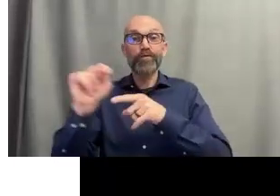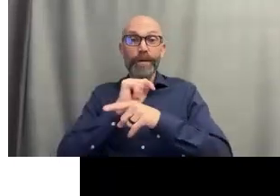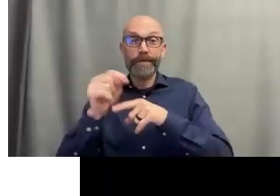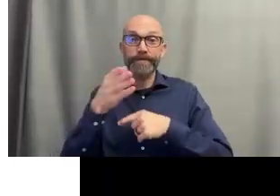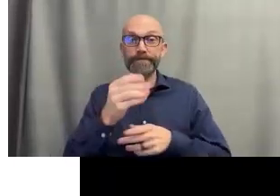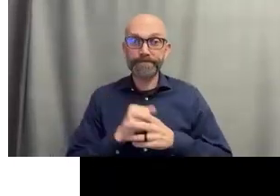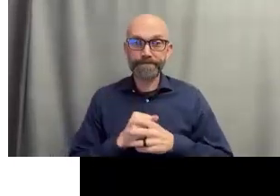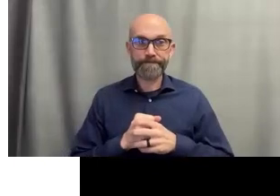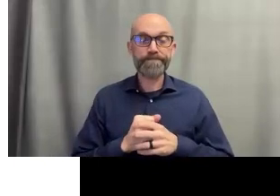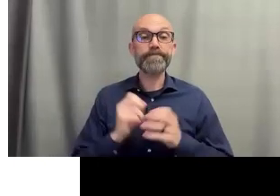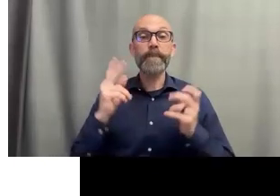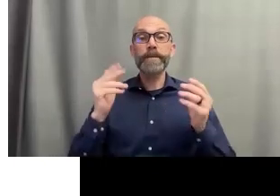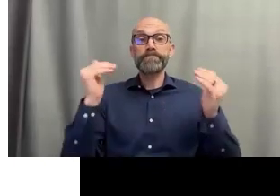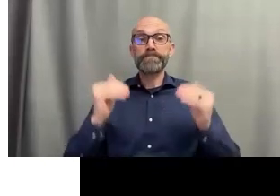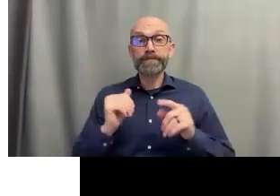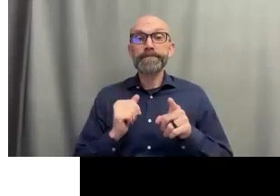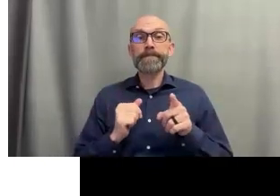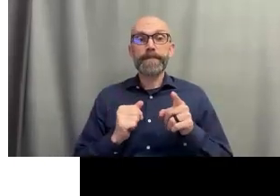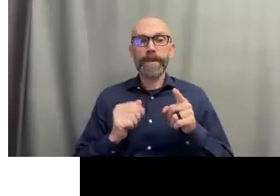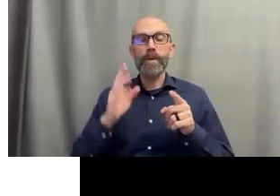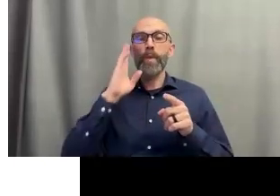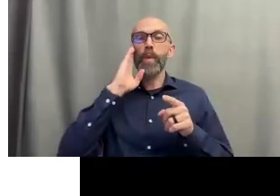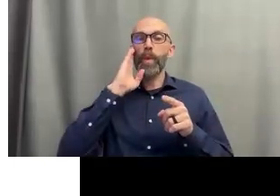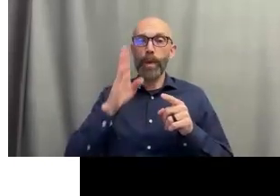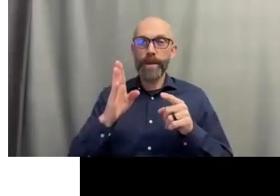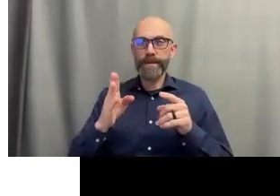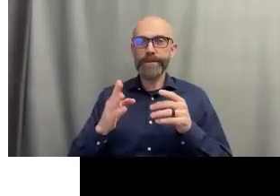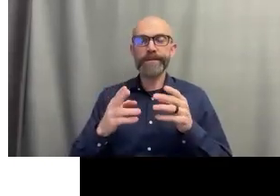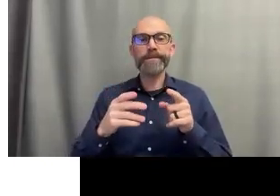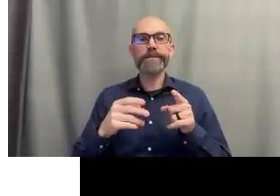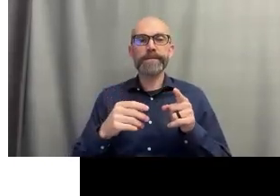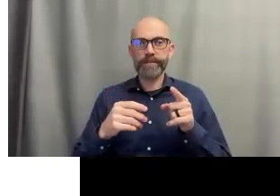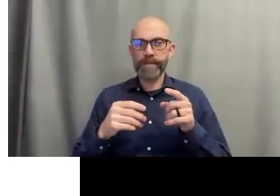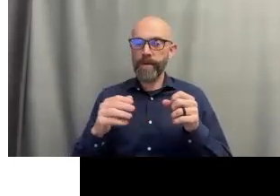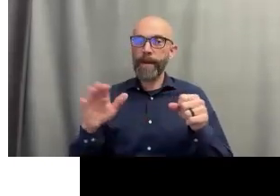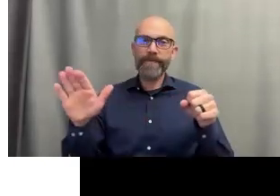All right. Okay. So I'm gonna run through some of these complete textbook repositories.